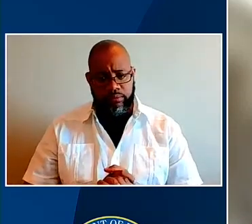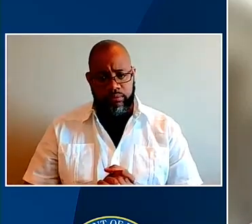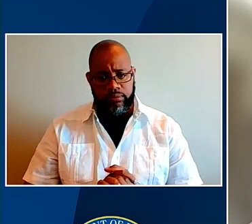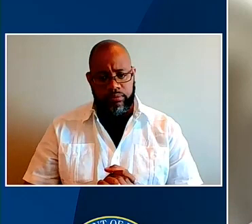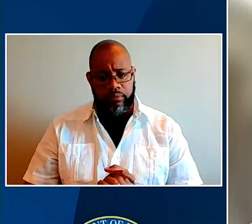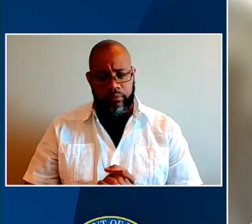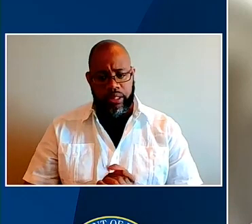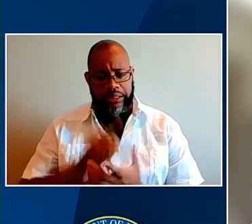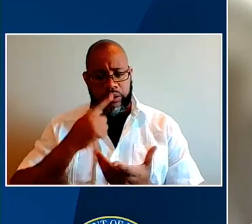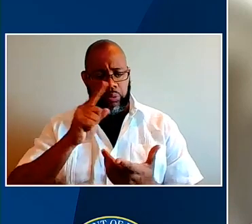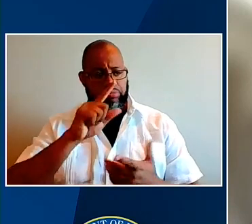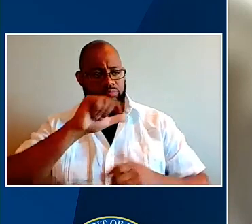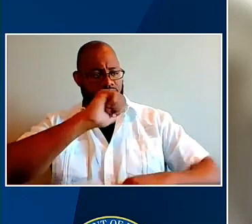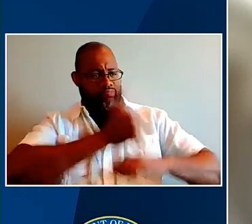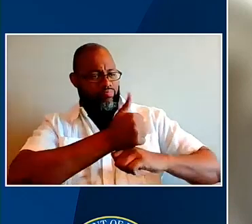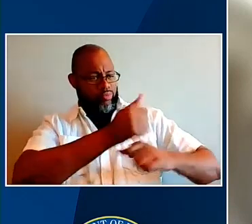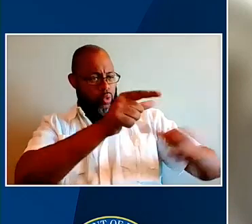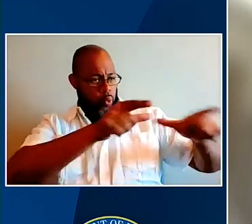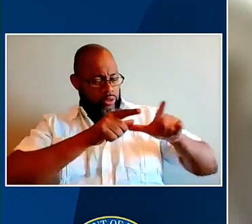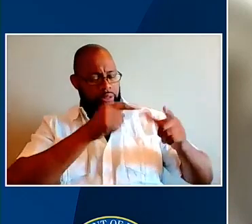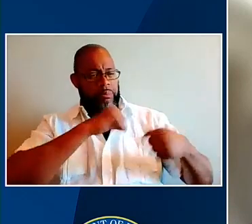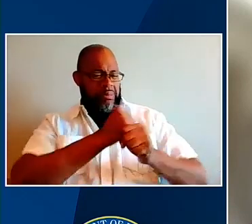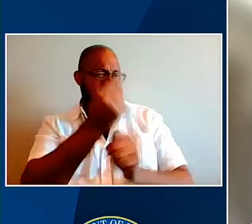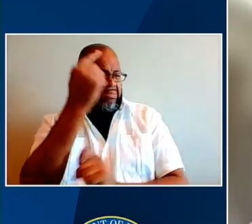located. Which makes sense, obviously.